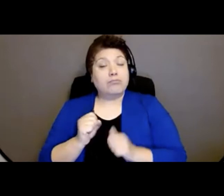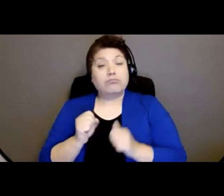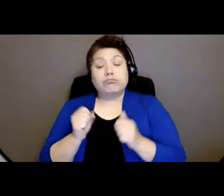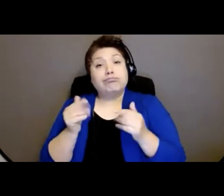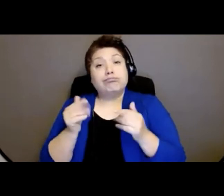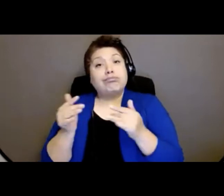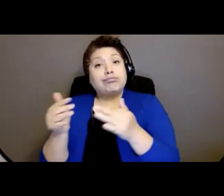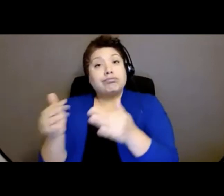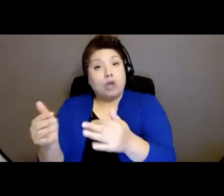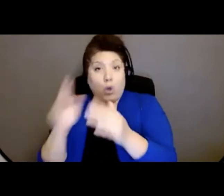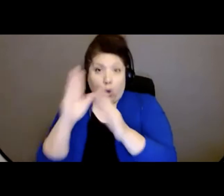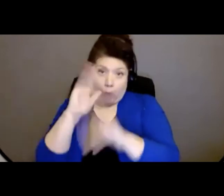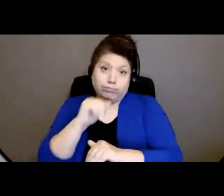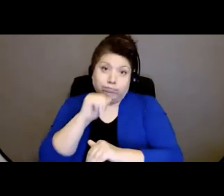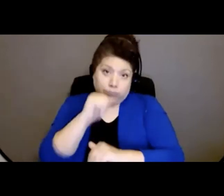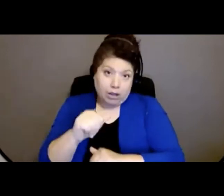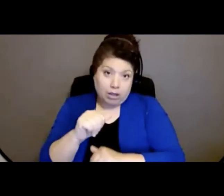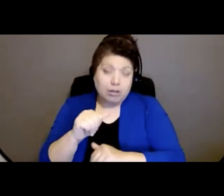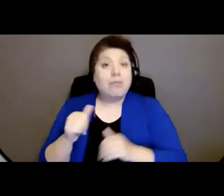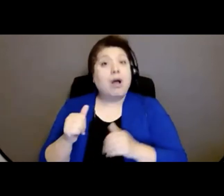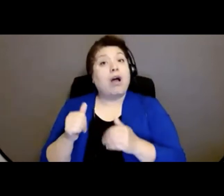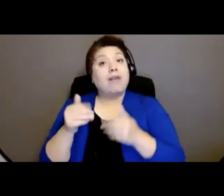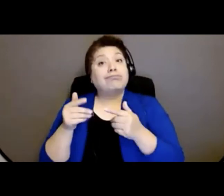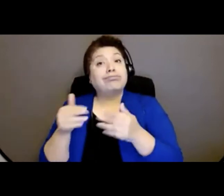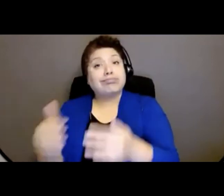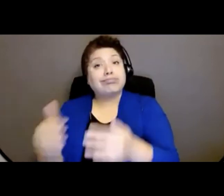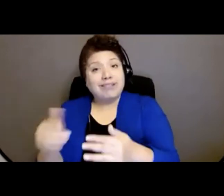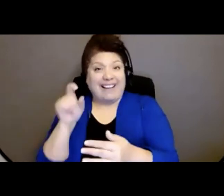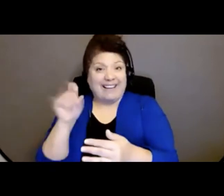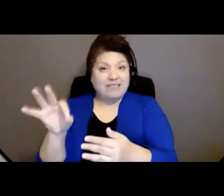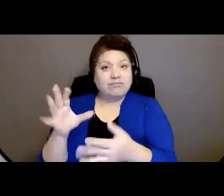HAPPEN, BUT THE END OF YOUR RELATIONSHIP WITH YOUR EMPLOYMENT, WHICH IS TERMINATION.